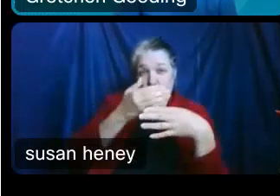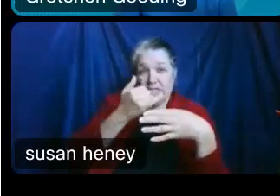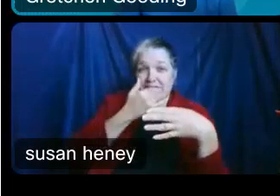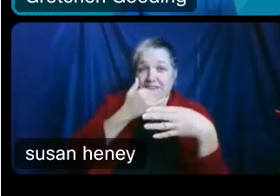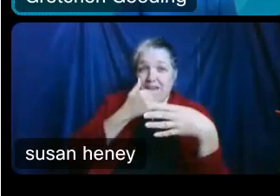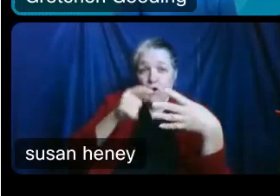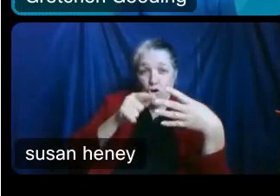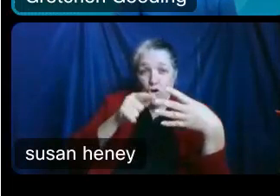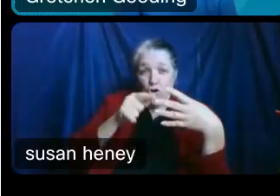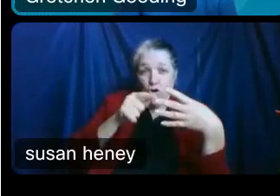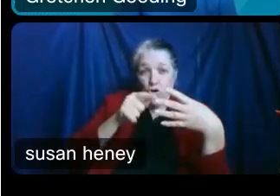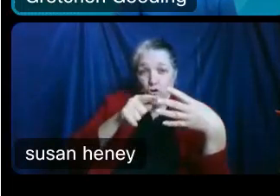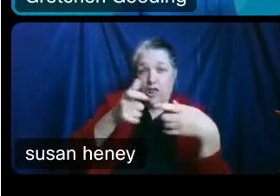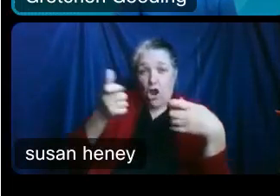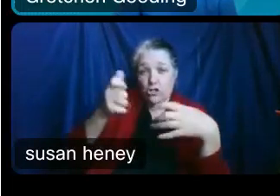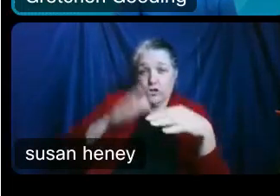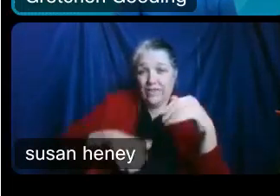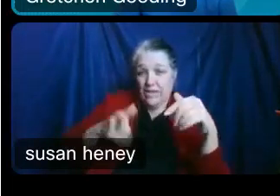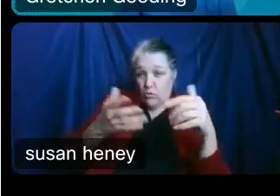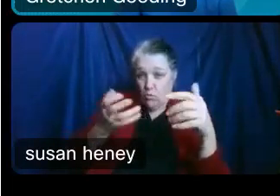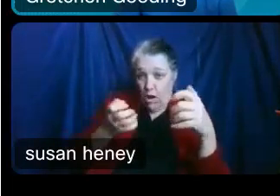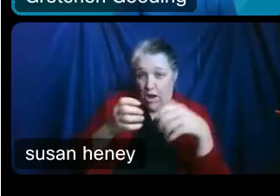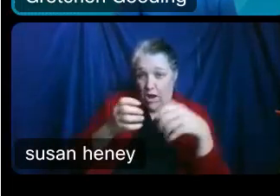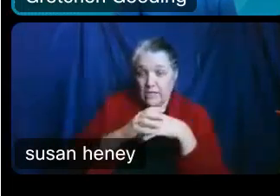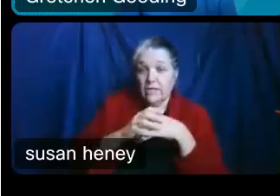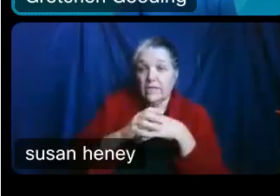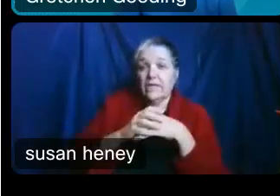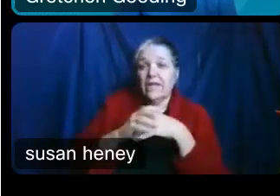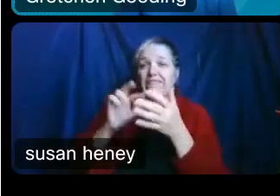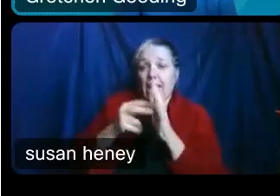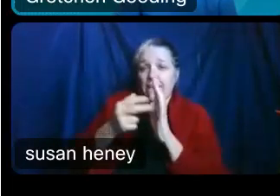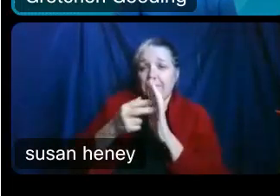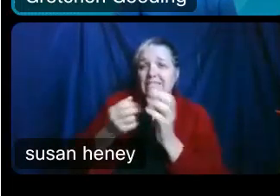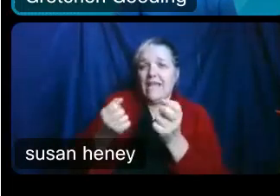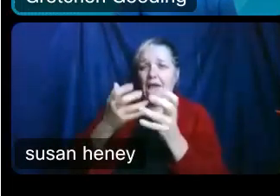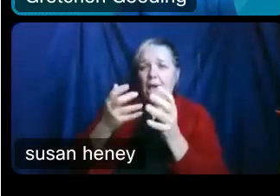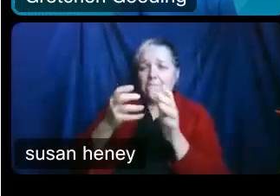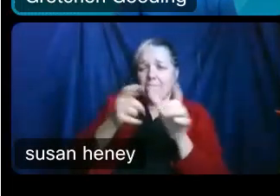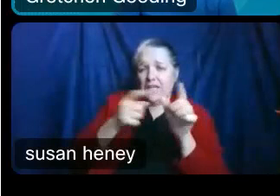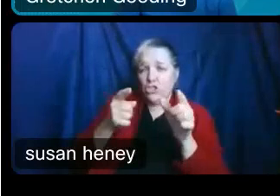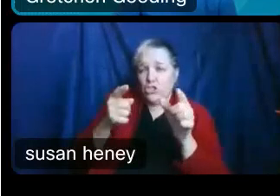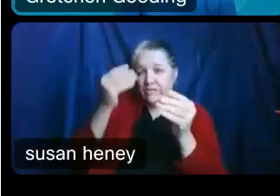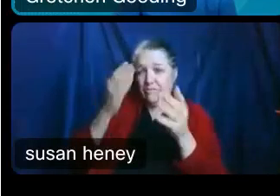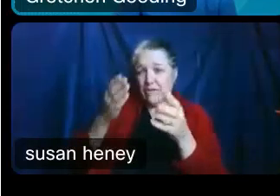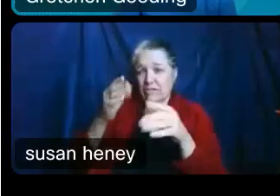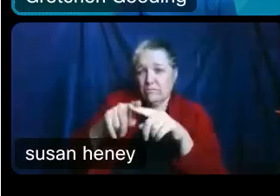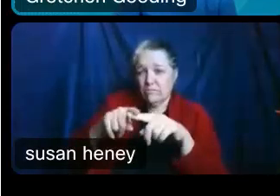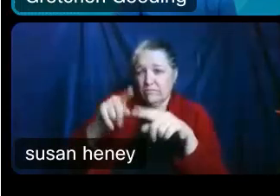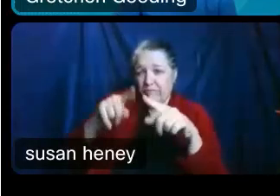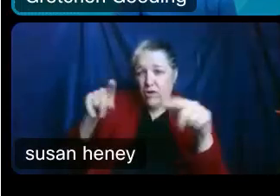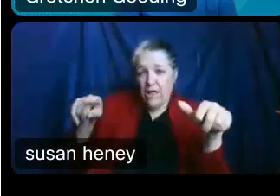of sampling variability that's presented along with all ACS estimates. For example, 5-year